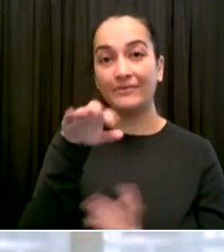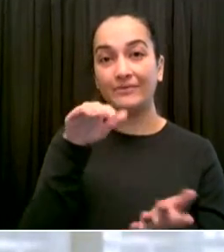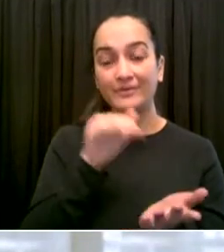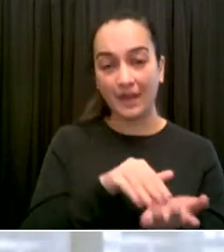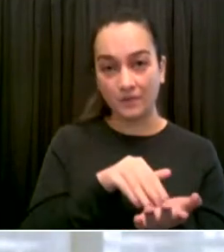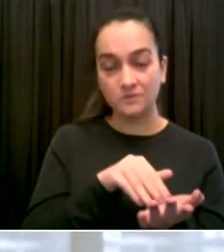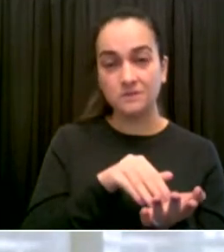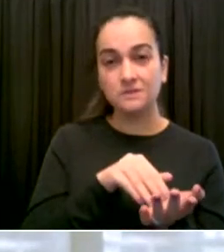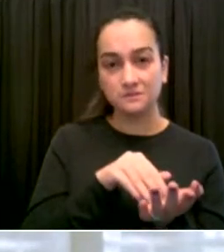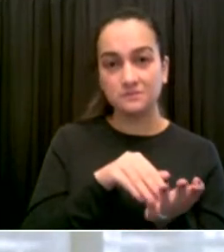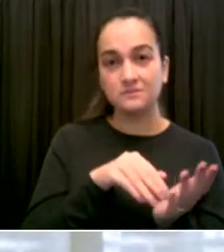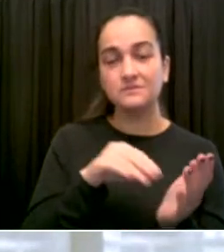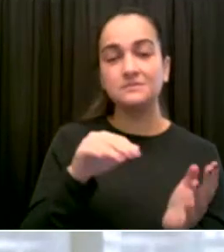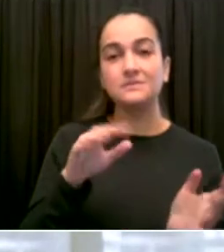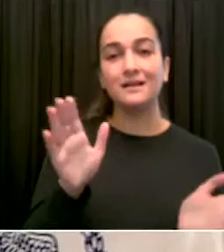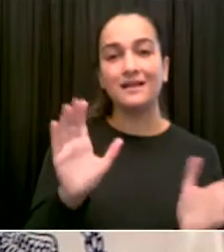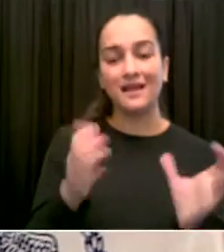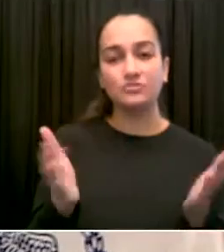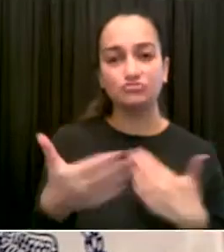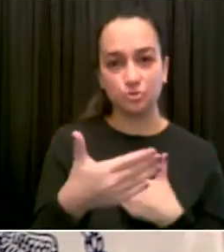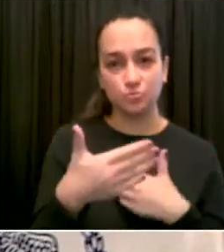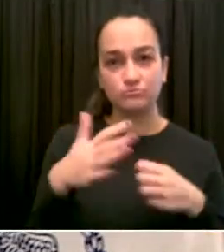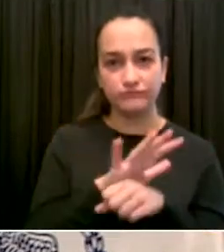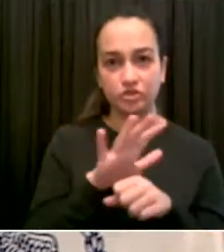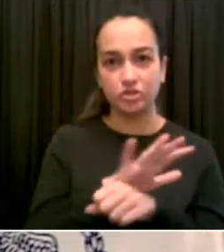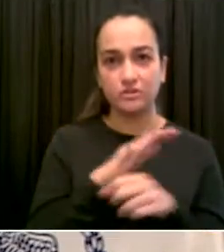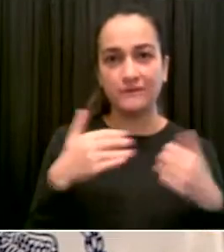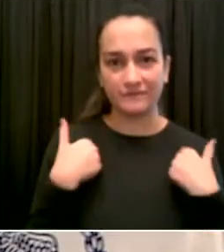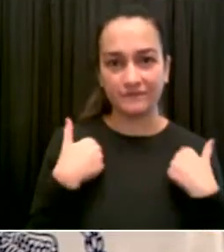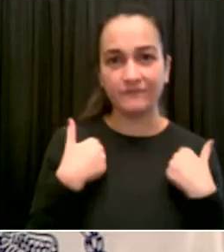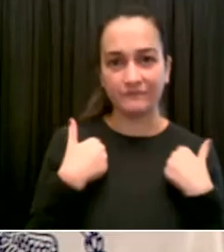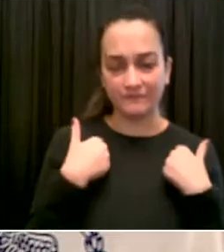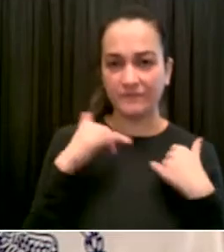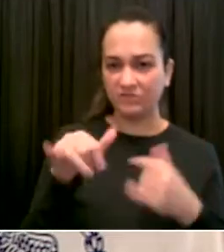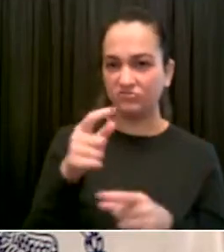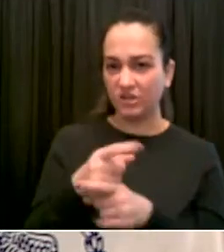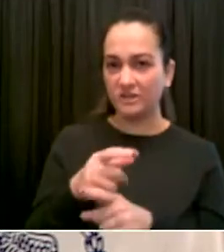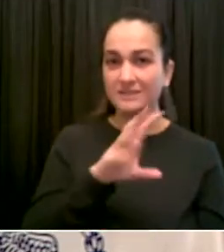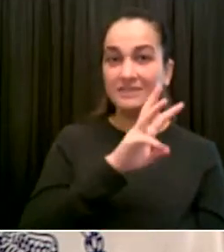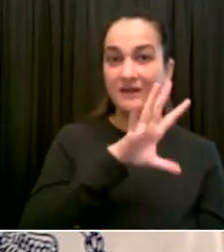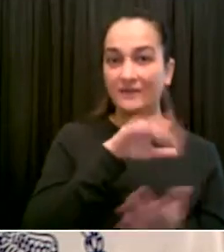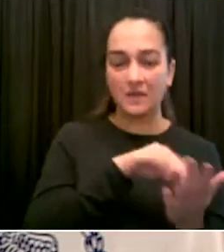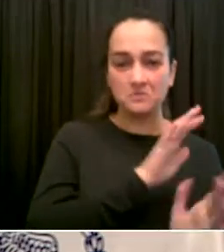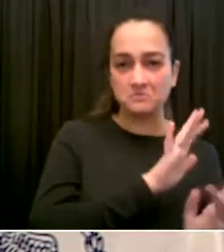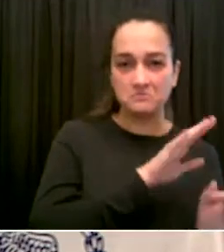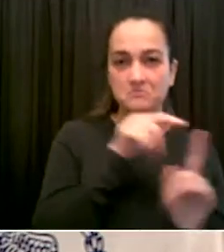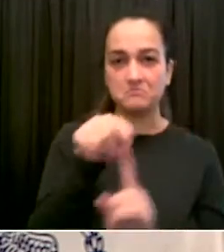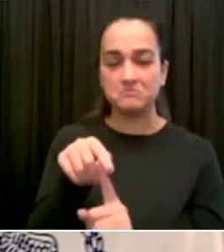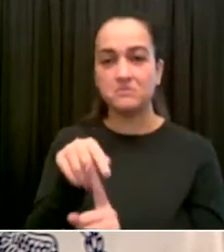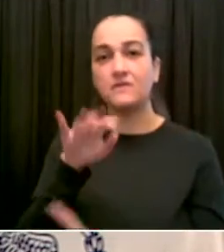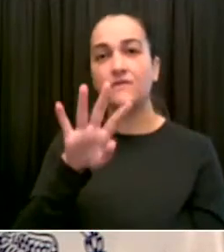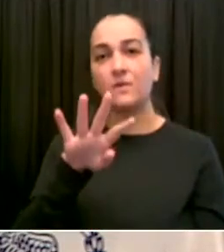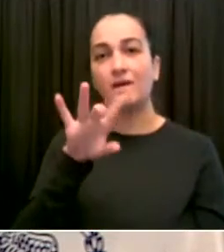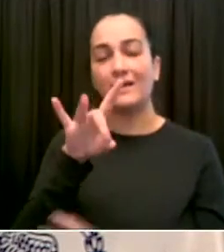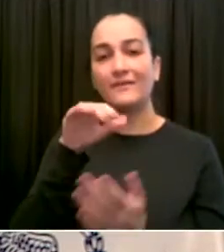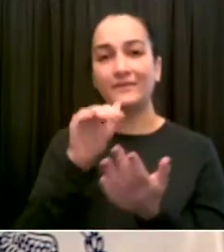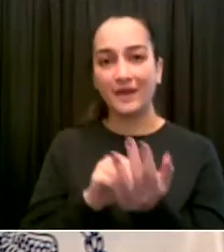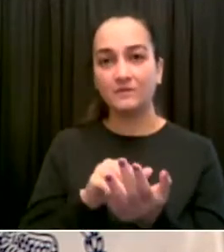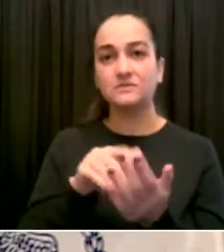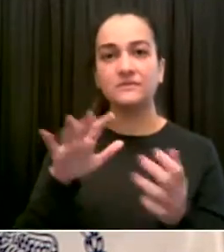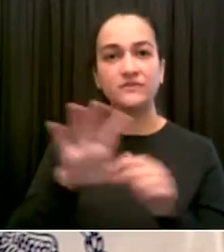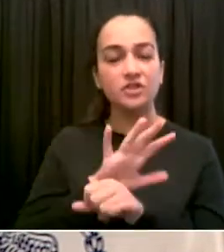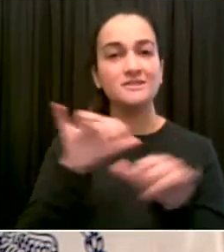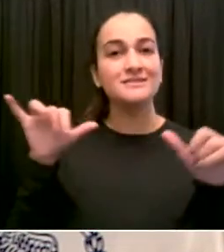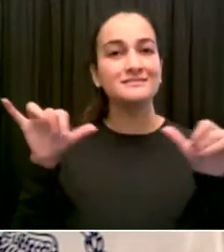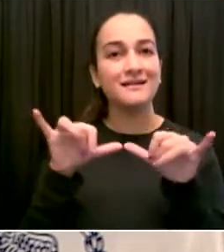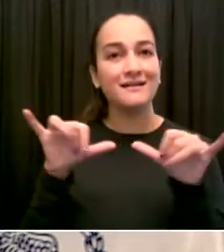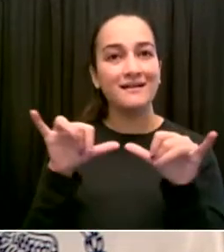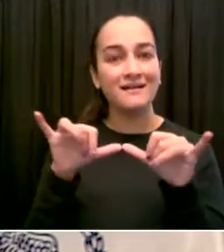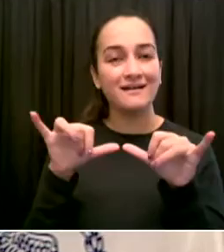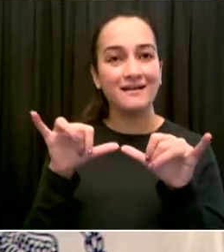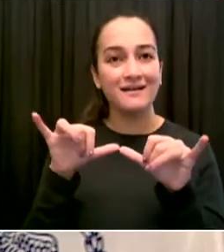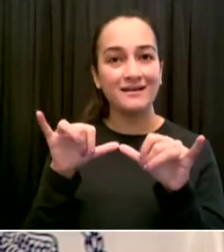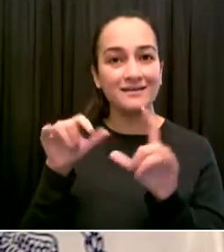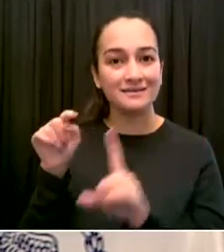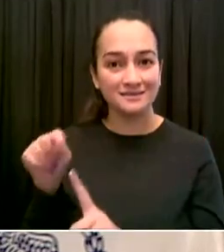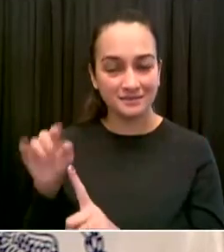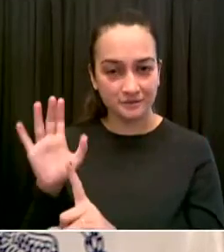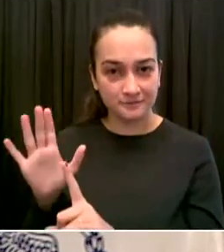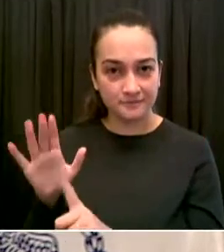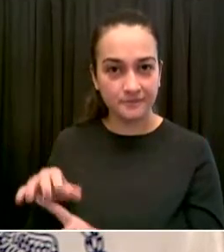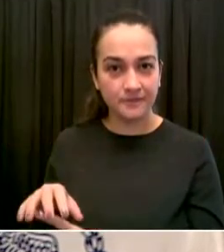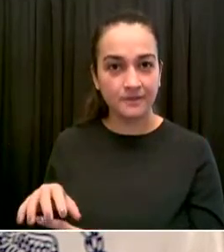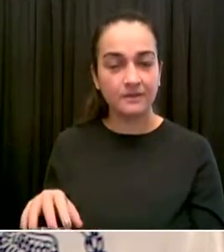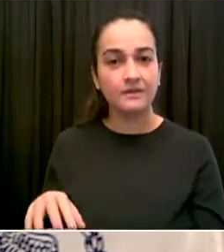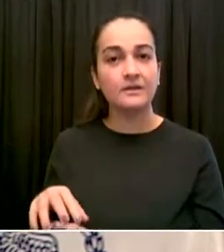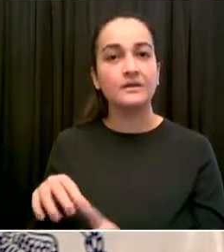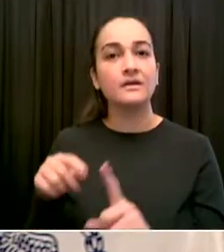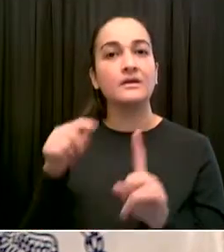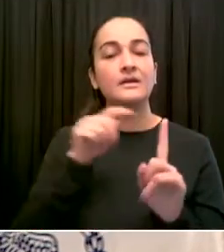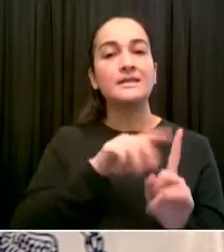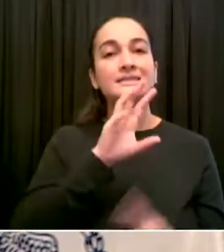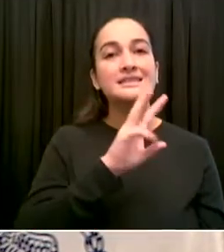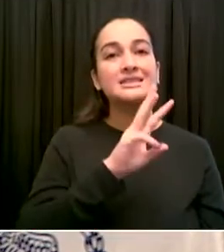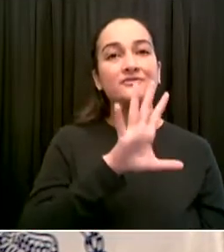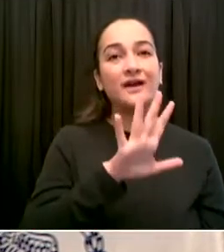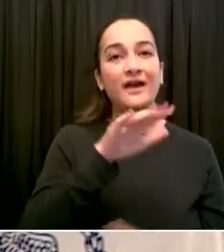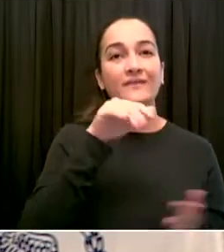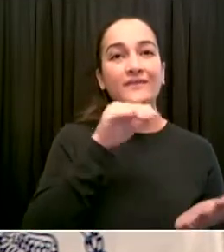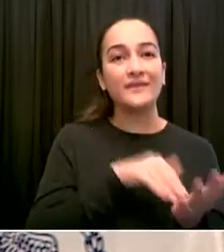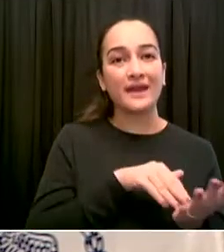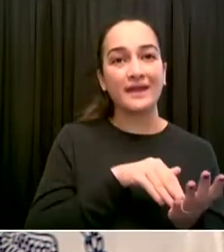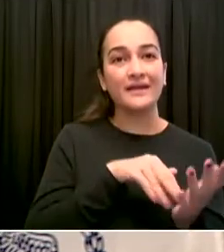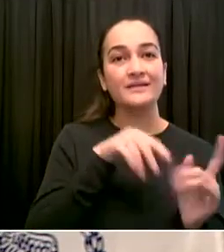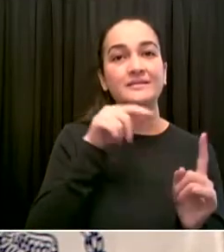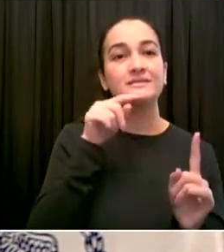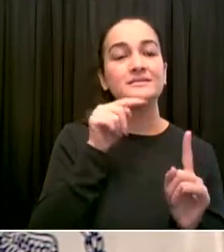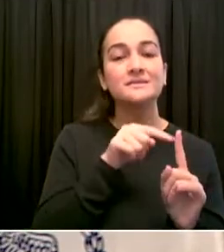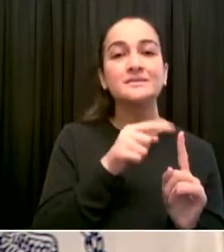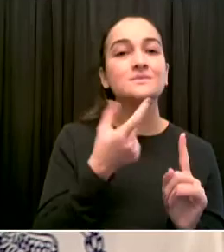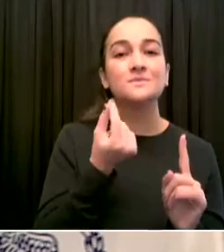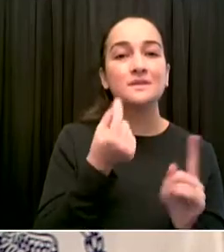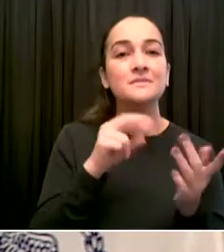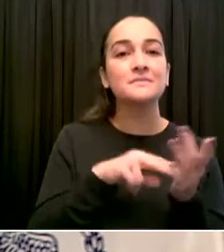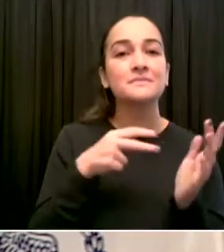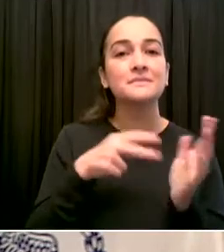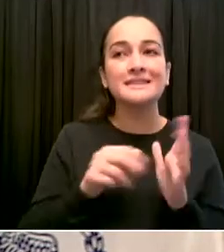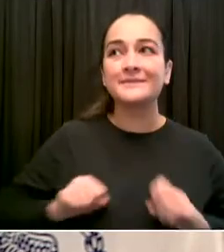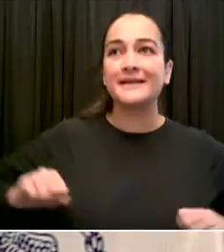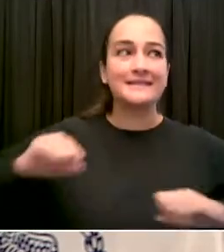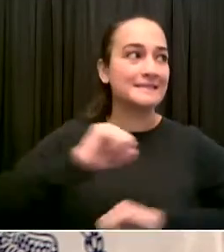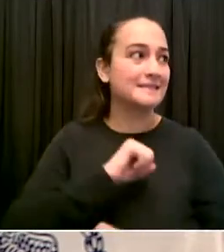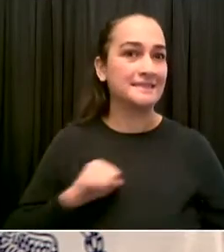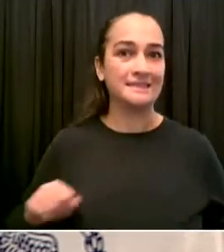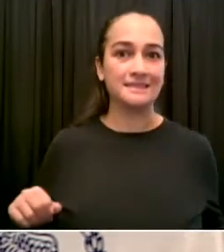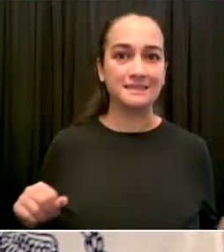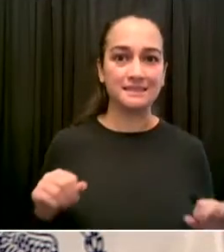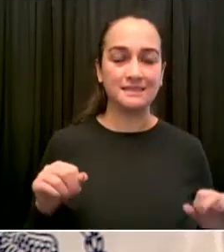THERE ARE 48,000 CLASSROOMS.